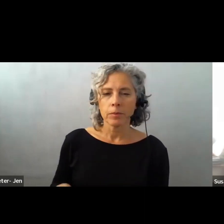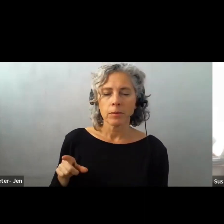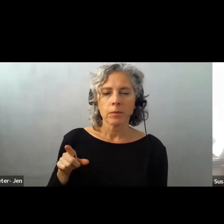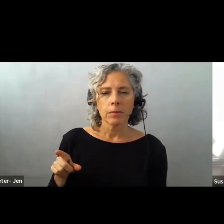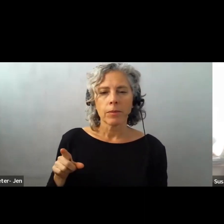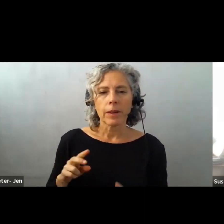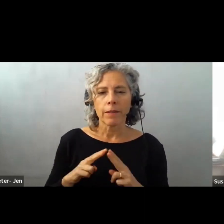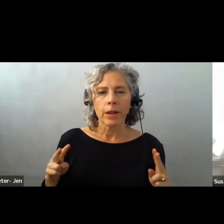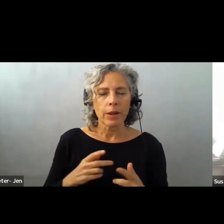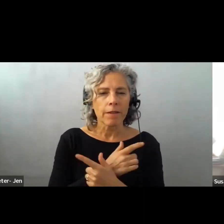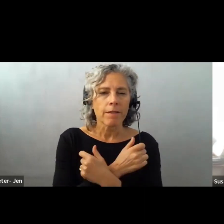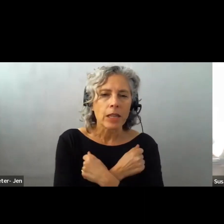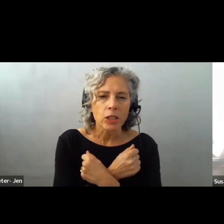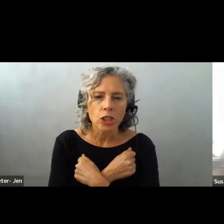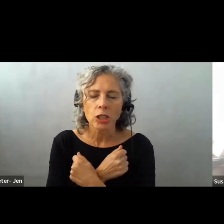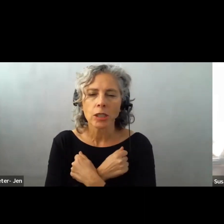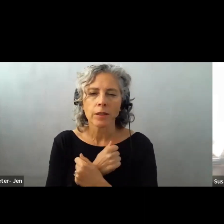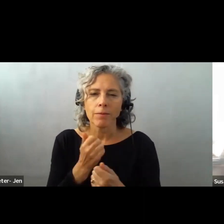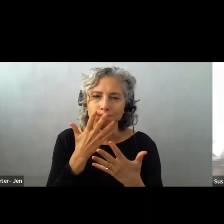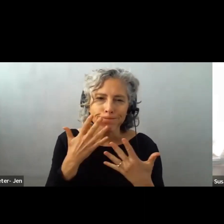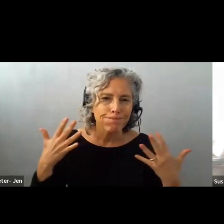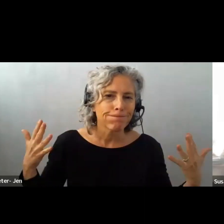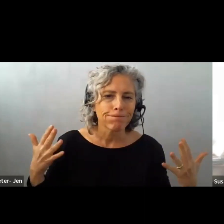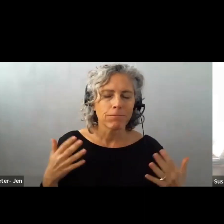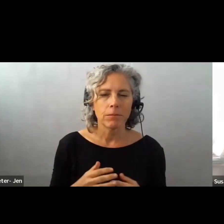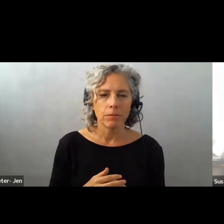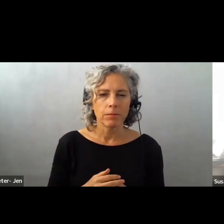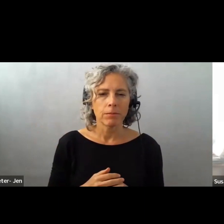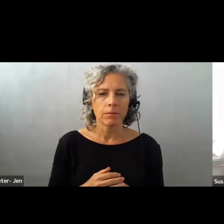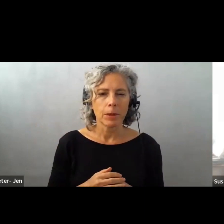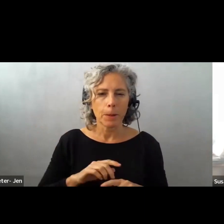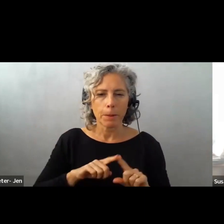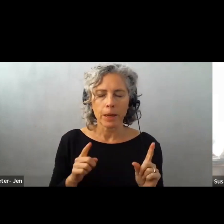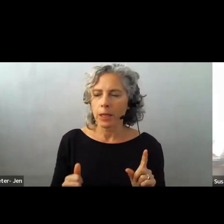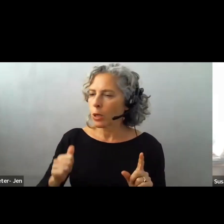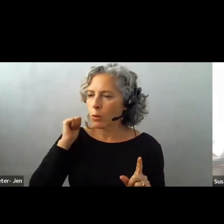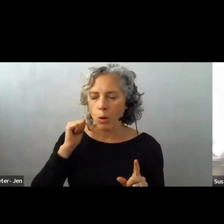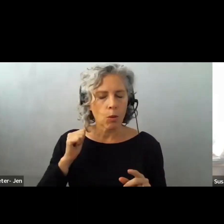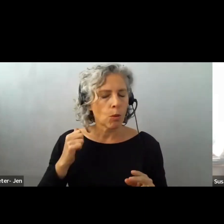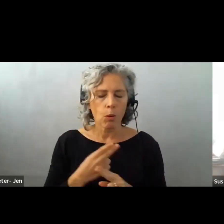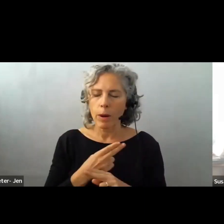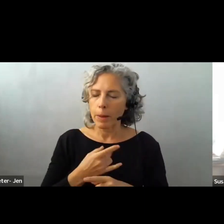affectionate and outgoing. But since he won't wear a mask, and